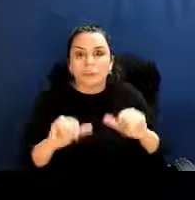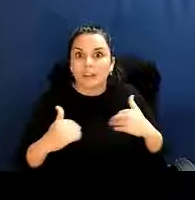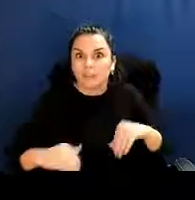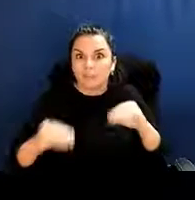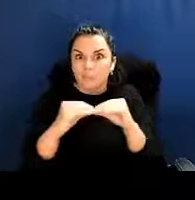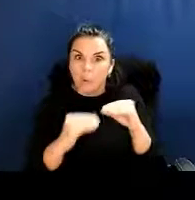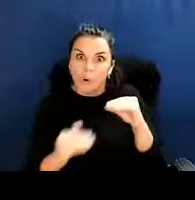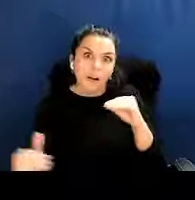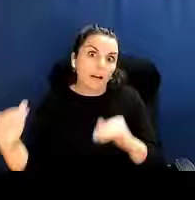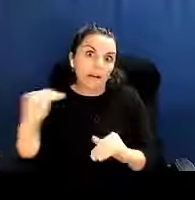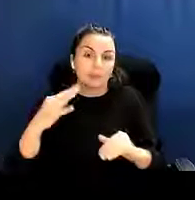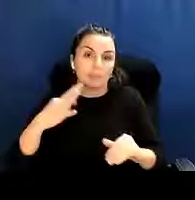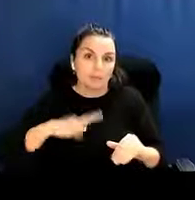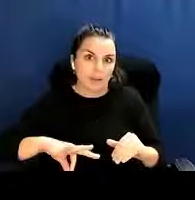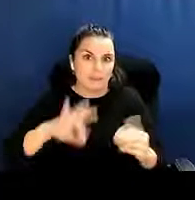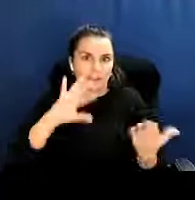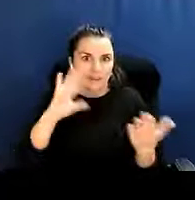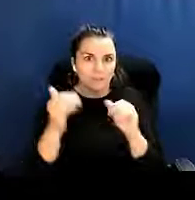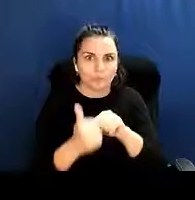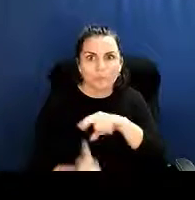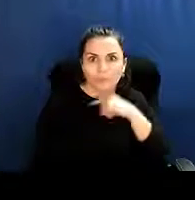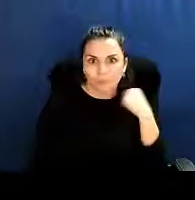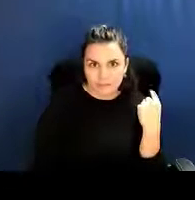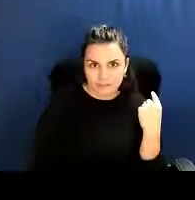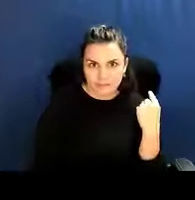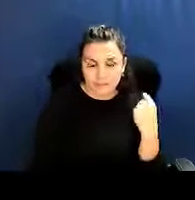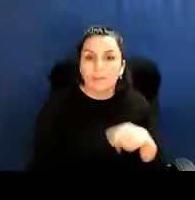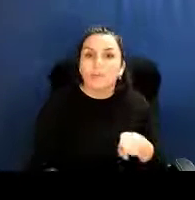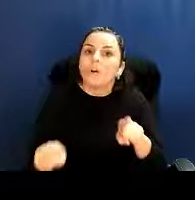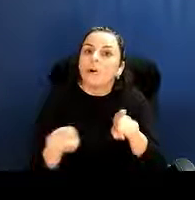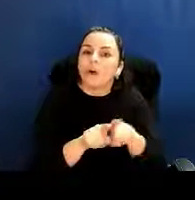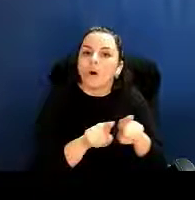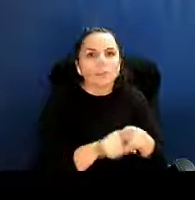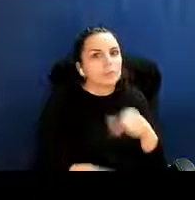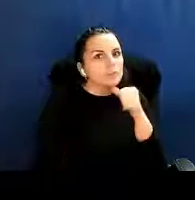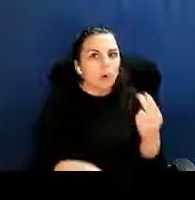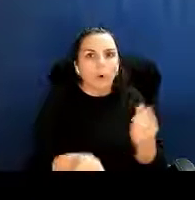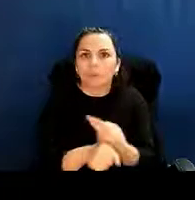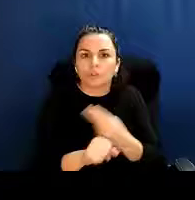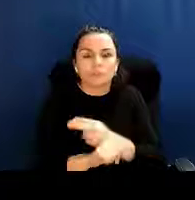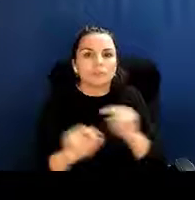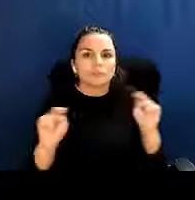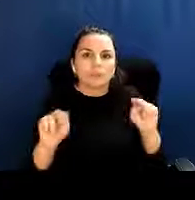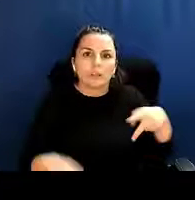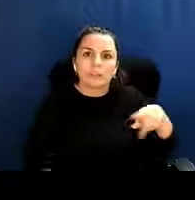And, where applicable, a placebo should not be used when accepted therapy exists.